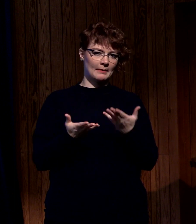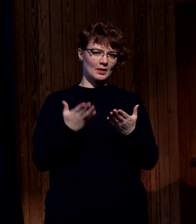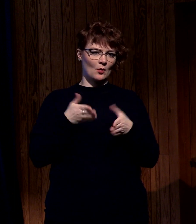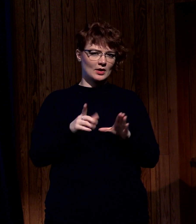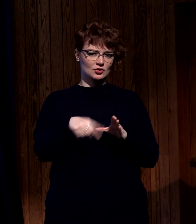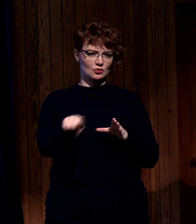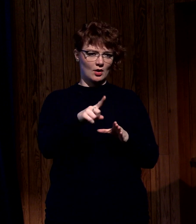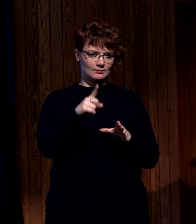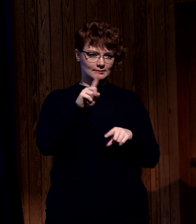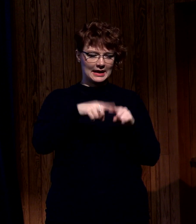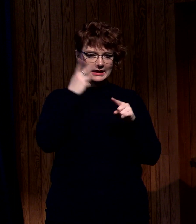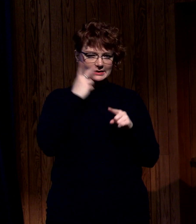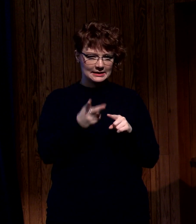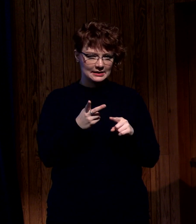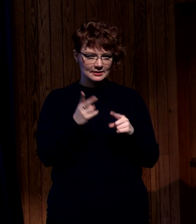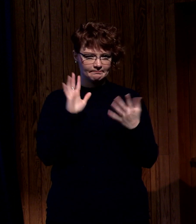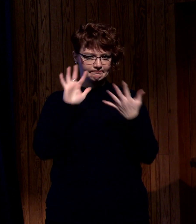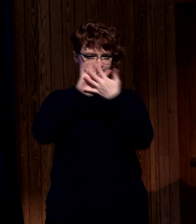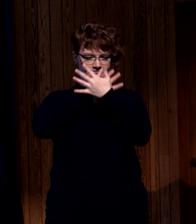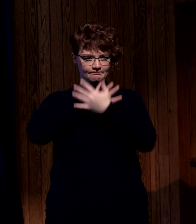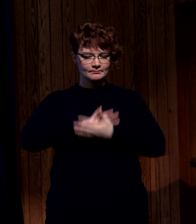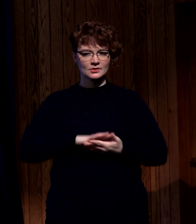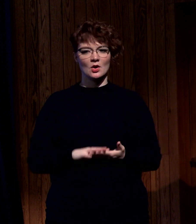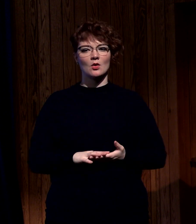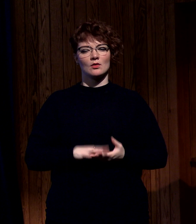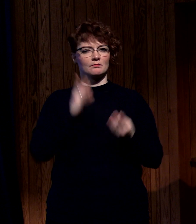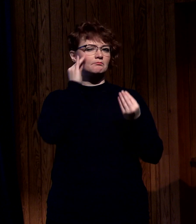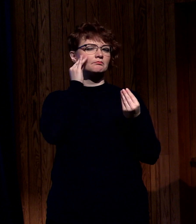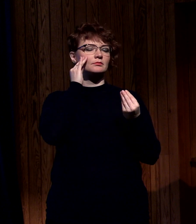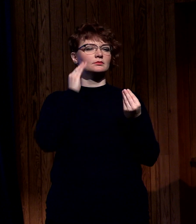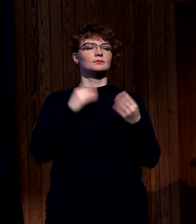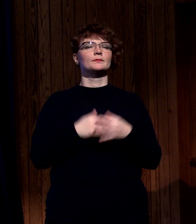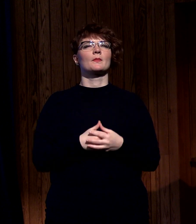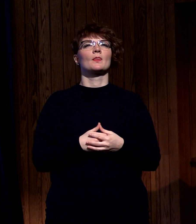you to think about that. Because this in many ways implies that